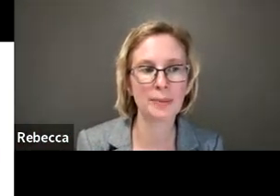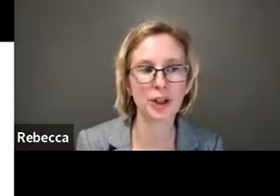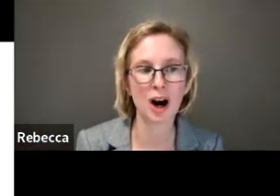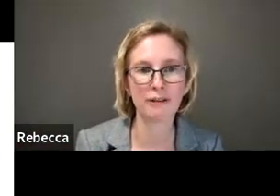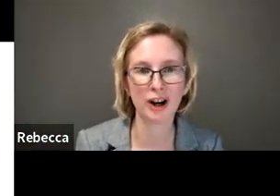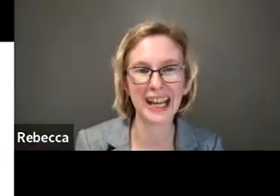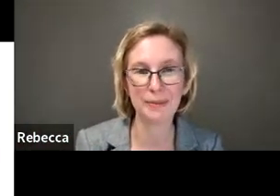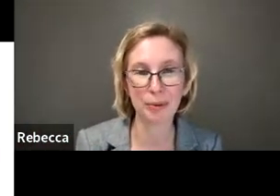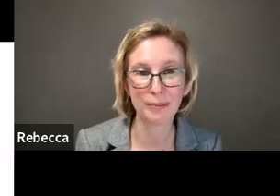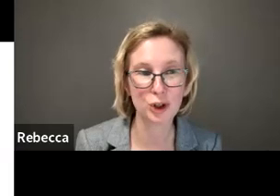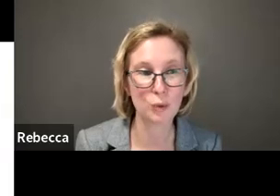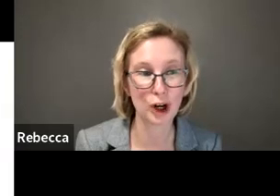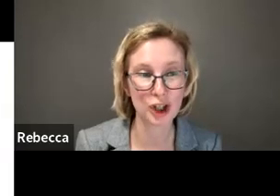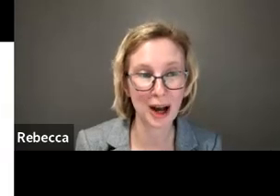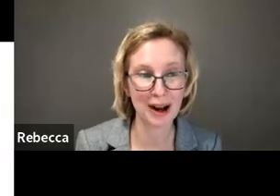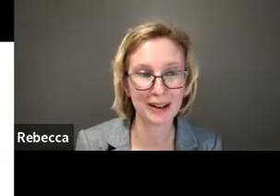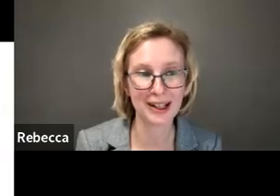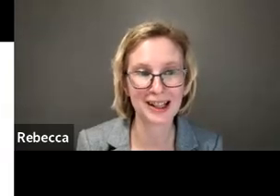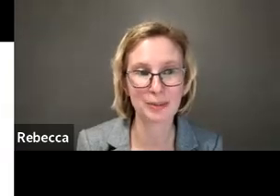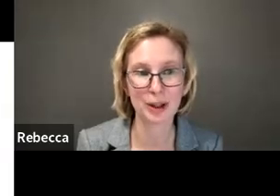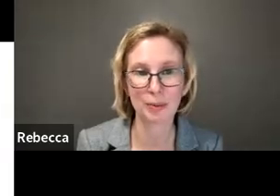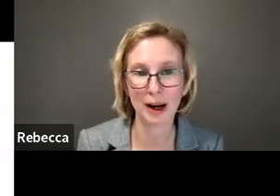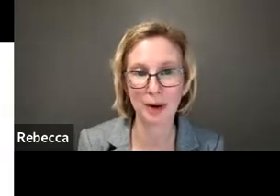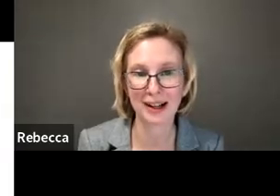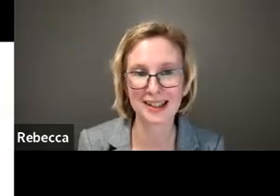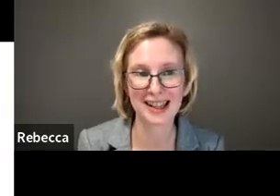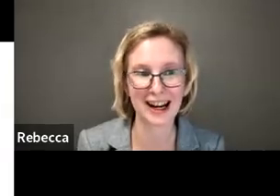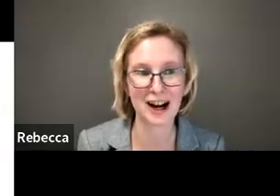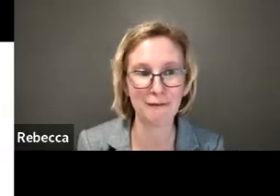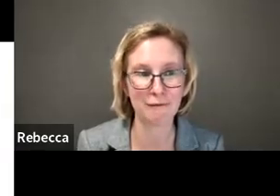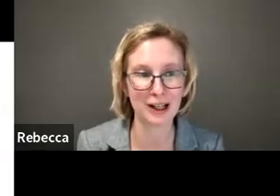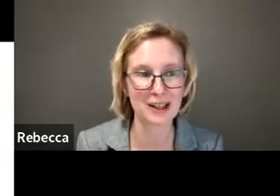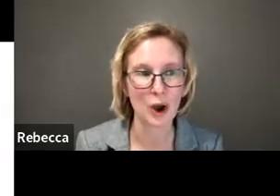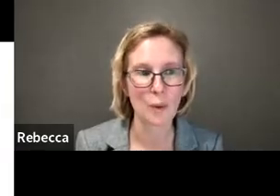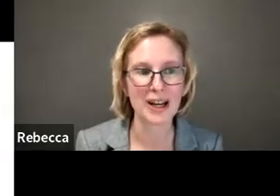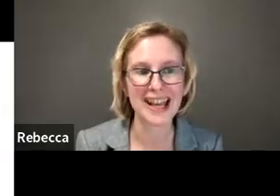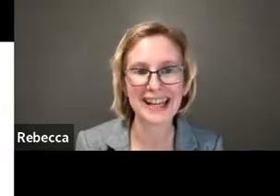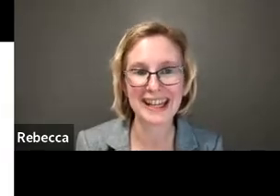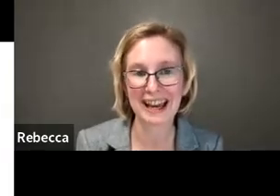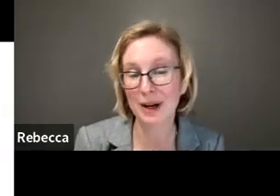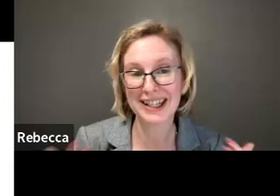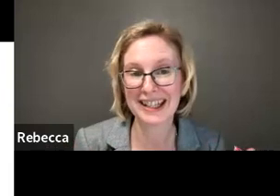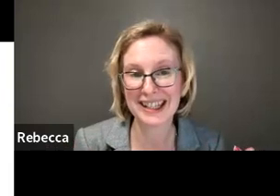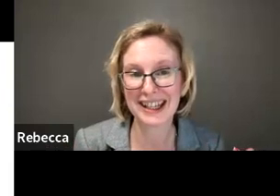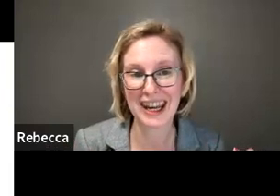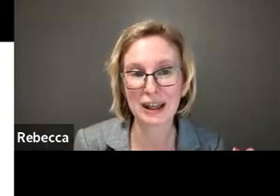able to offer an impromptu workshop on accessibility practices at a conference when attend when attendees indicated